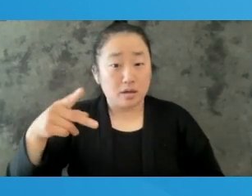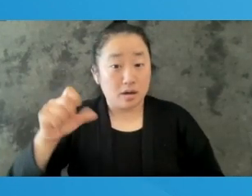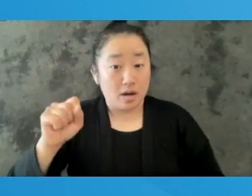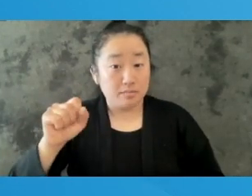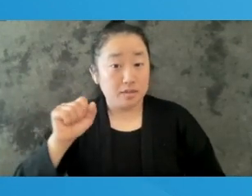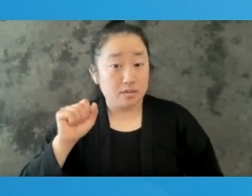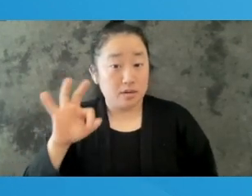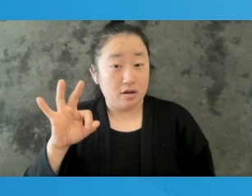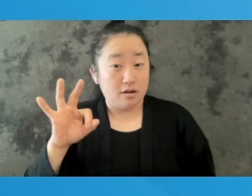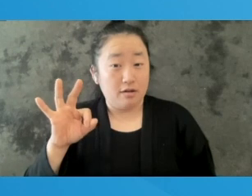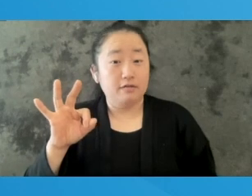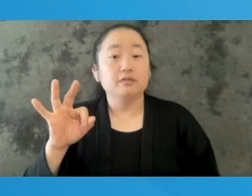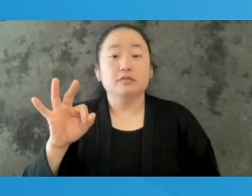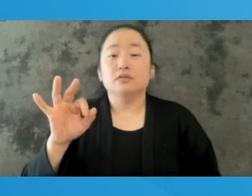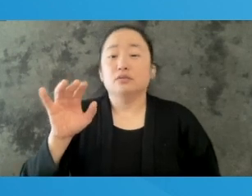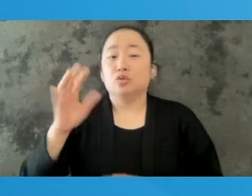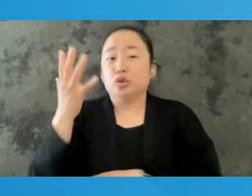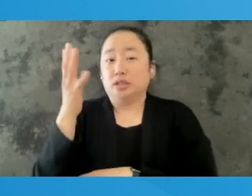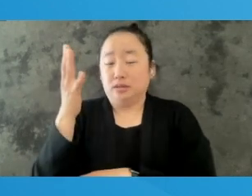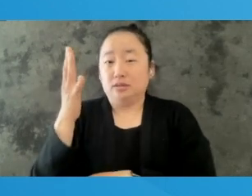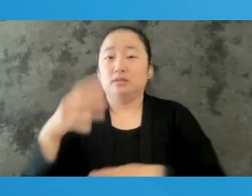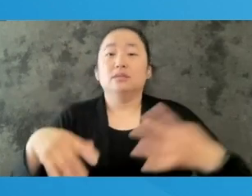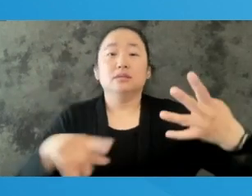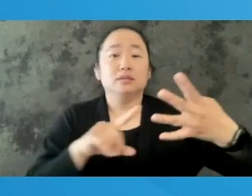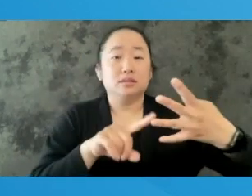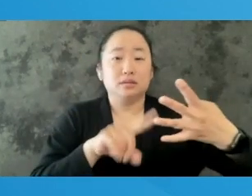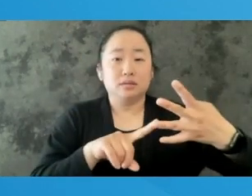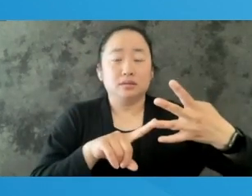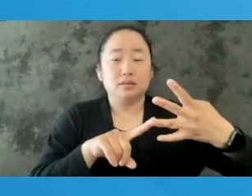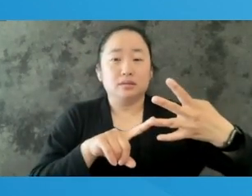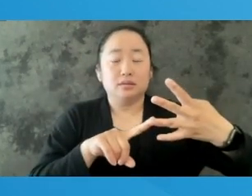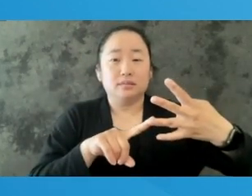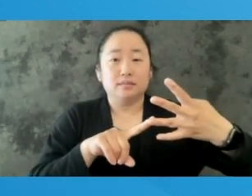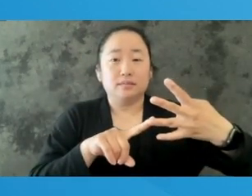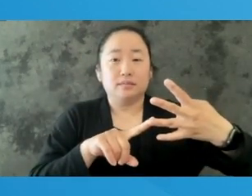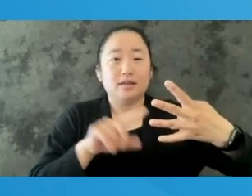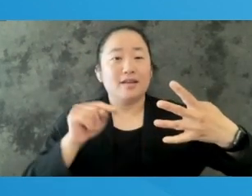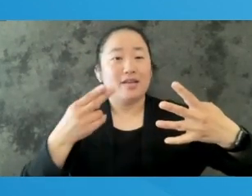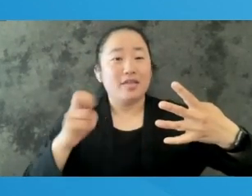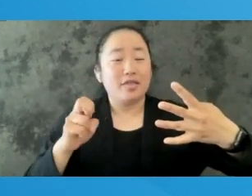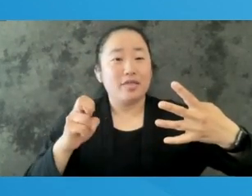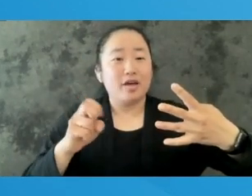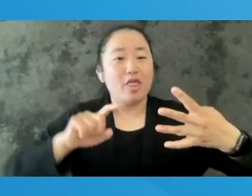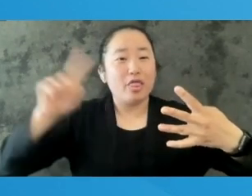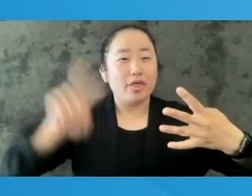The next one, this is five, is the Thunderous Cannonade.